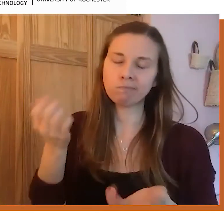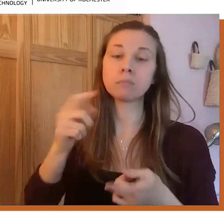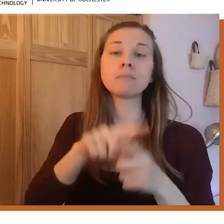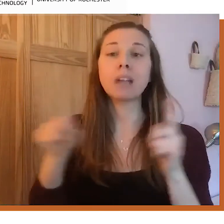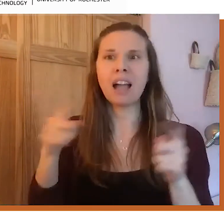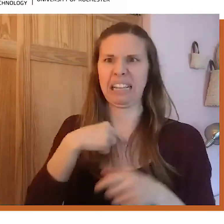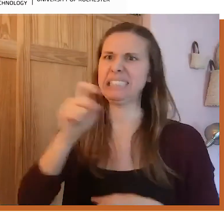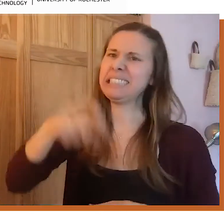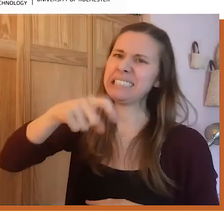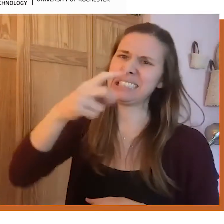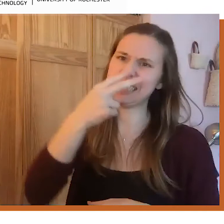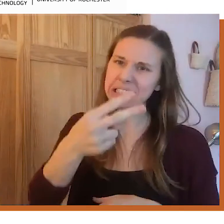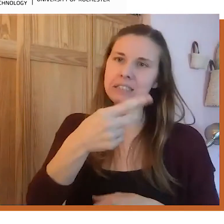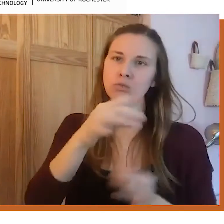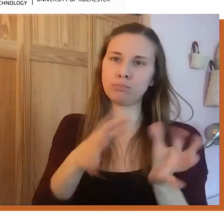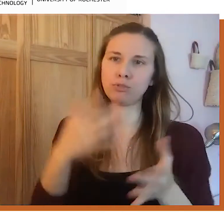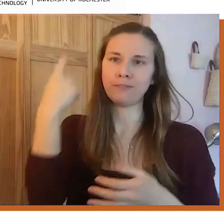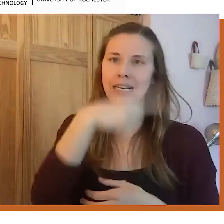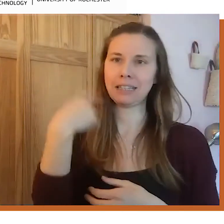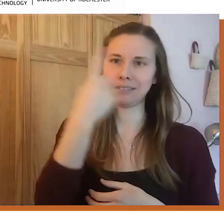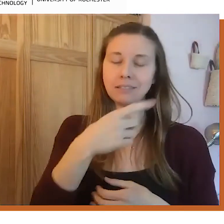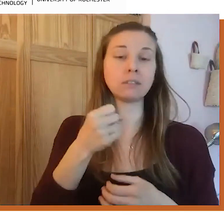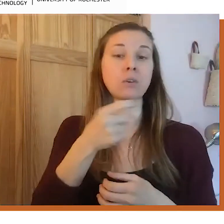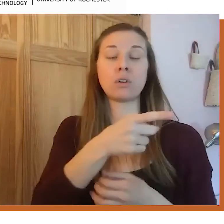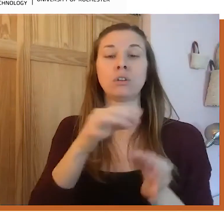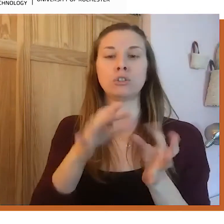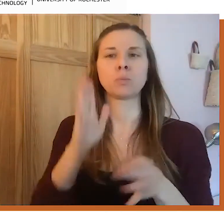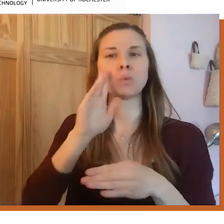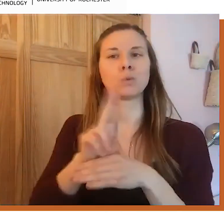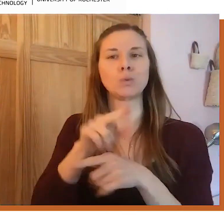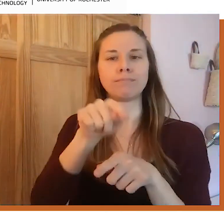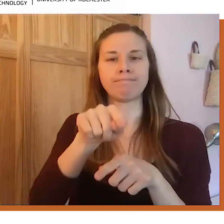couldn't see my lips, but I needed to see the interpreter's face, so the interpreters would use